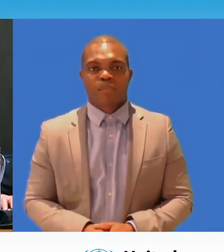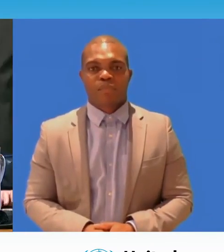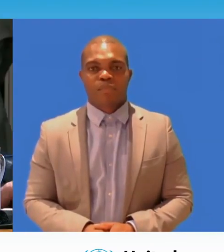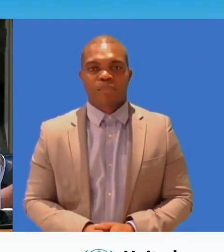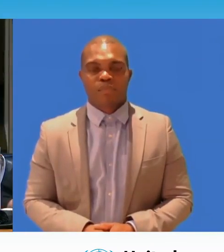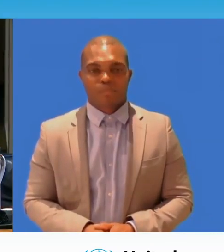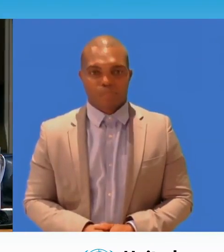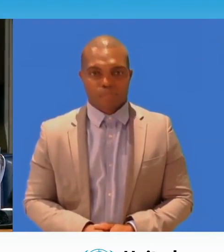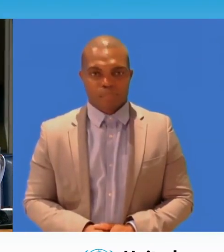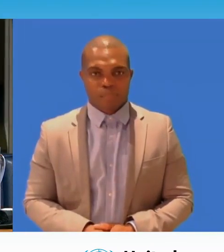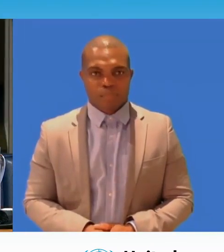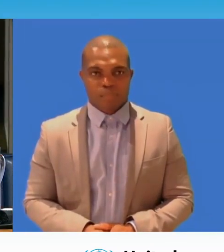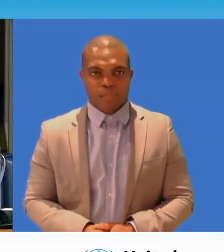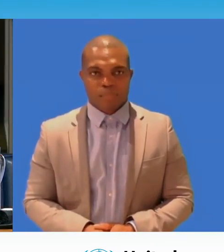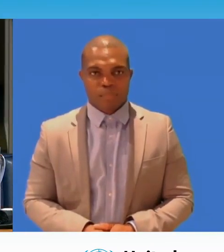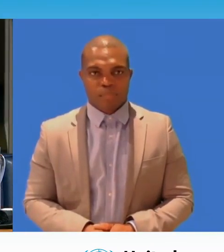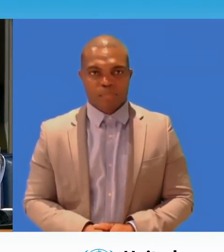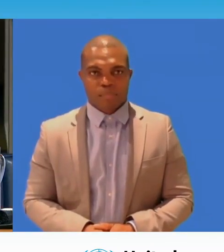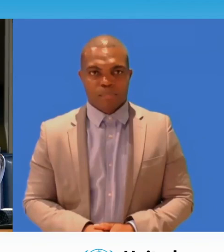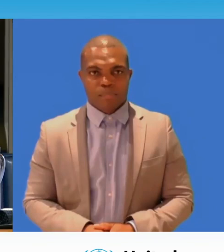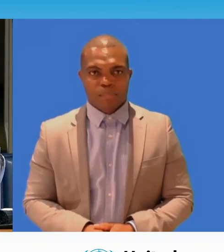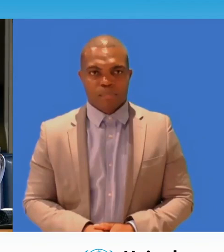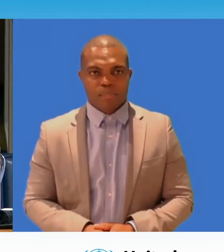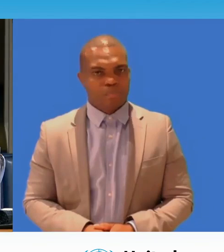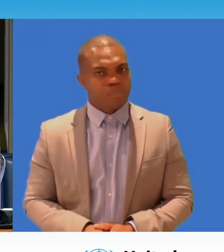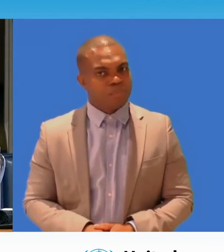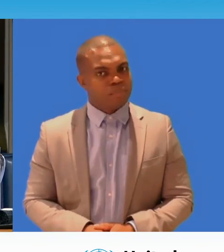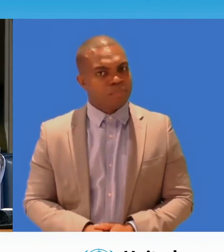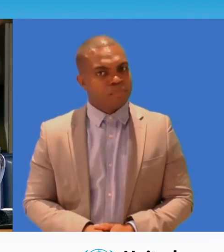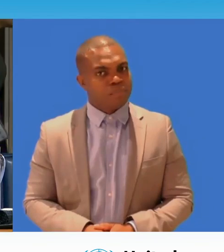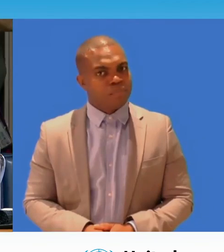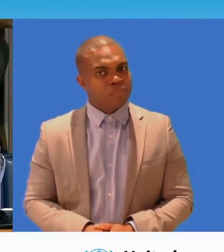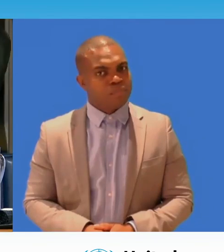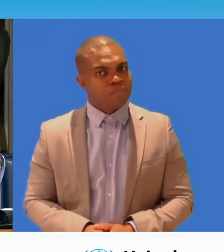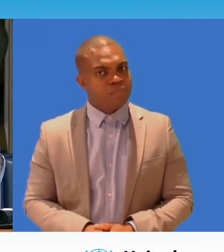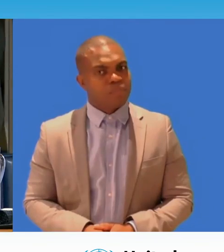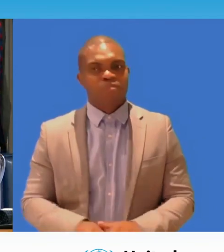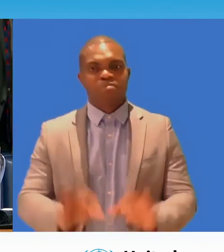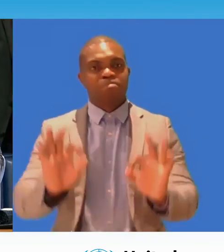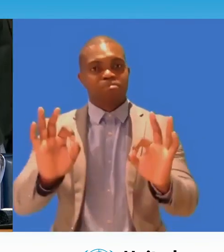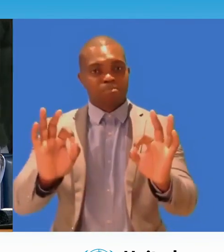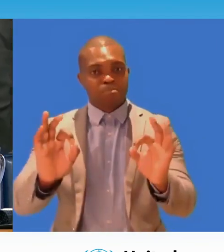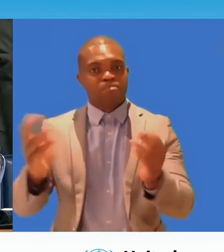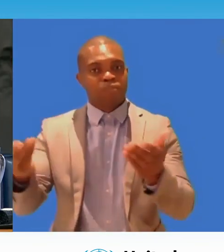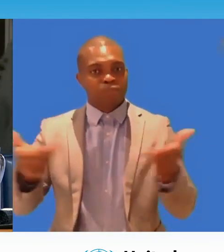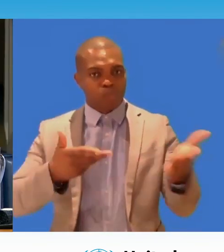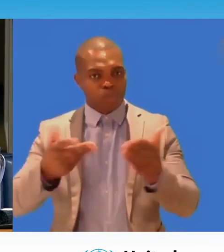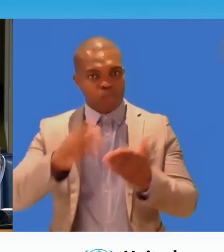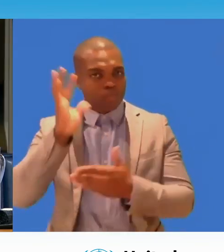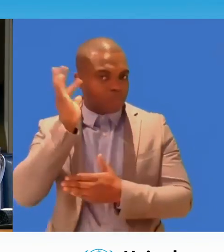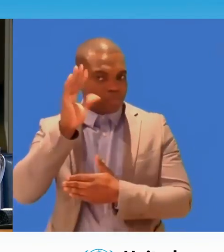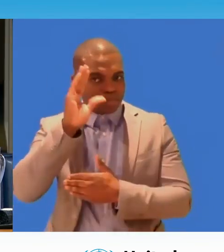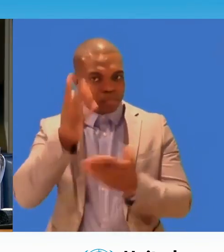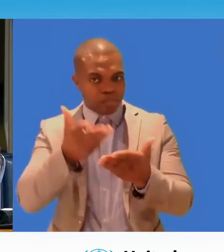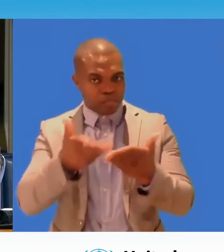excellencies distinguish delegates ladies and gentlemen it's my great pleasure to welcome you